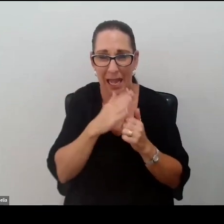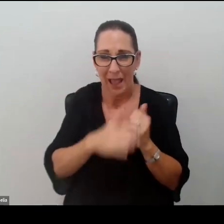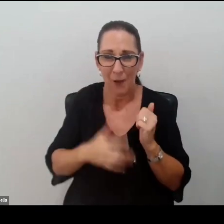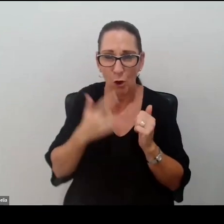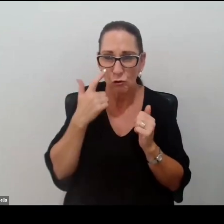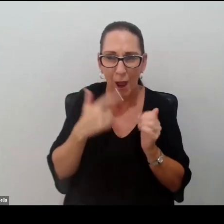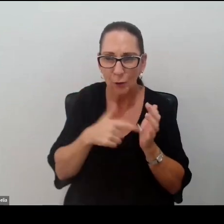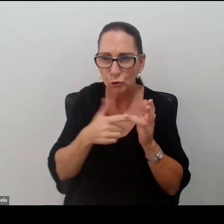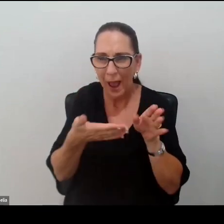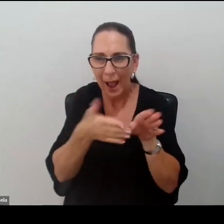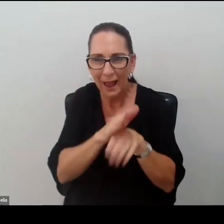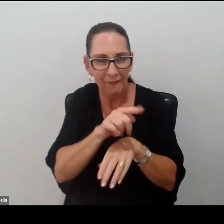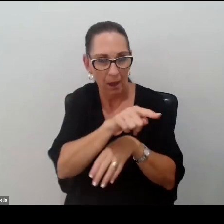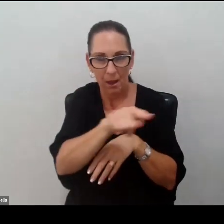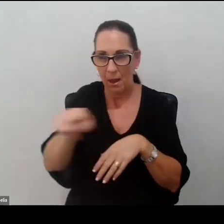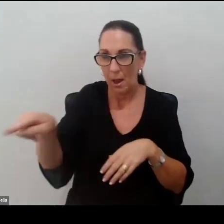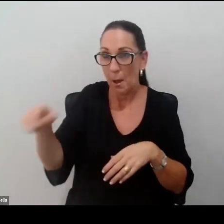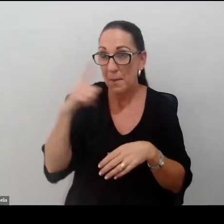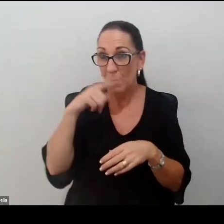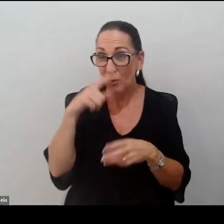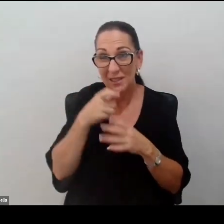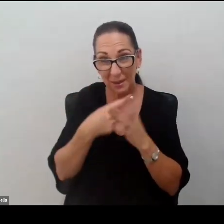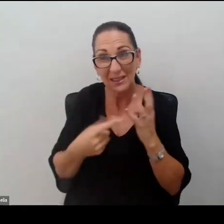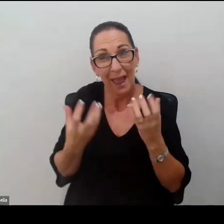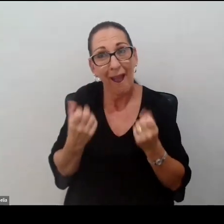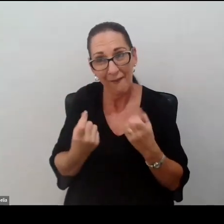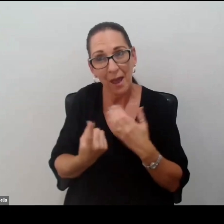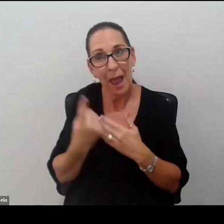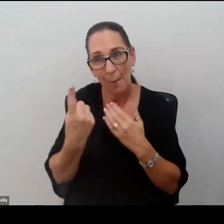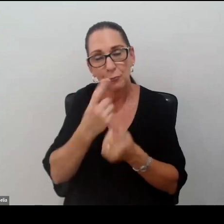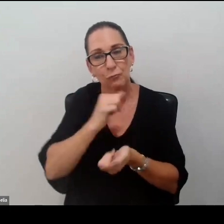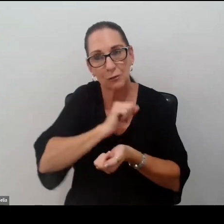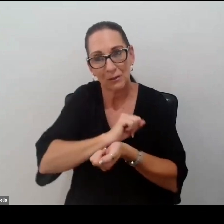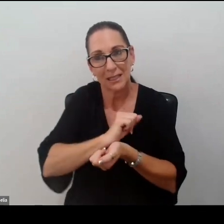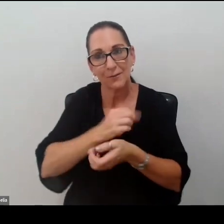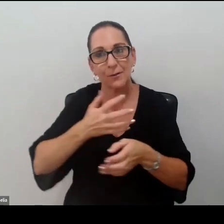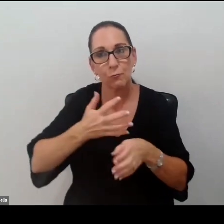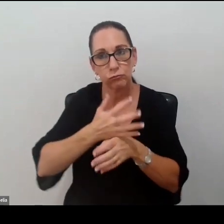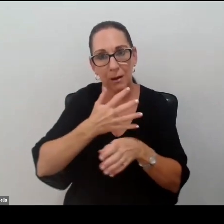of people with disability subject to restrictive practices in the context of Australian Disability